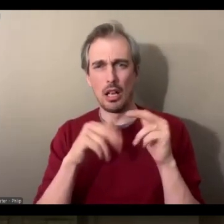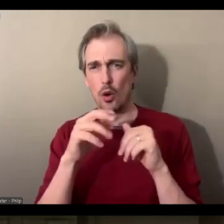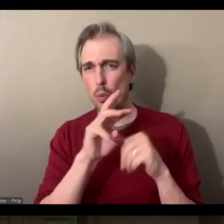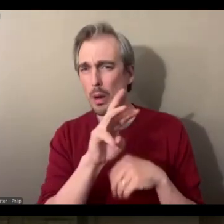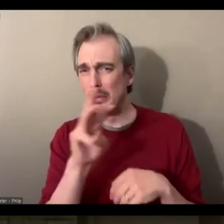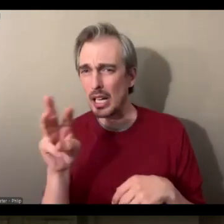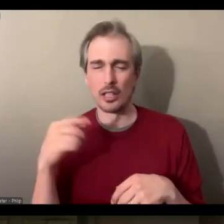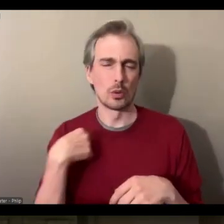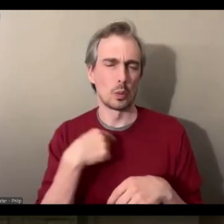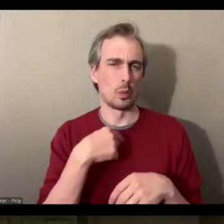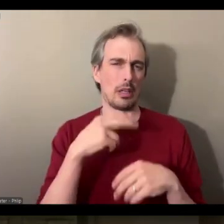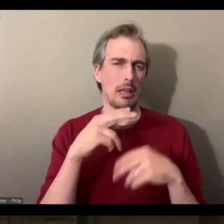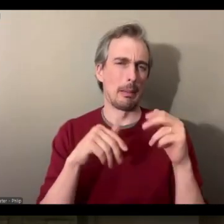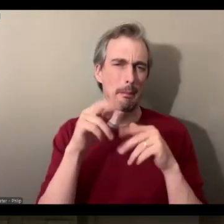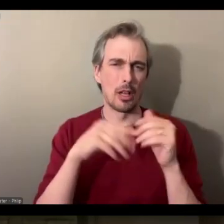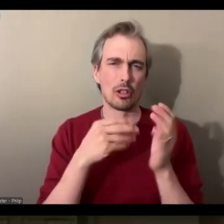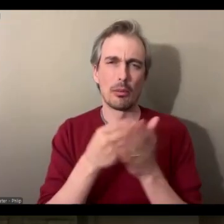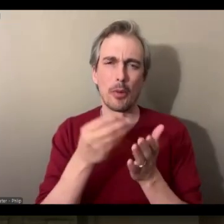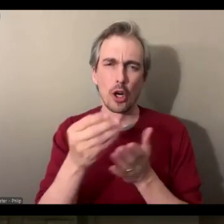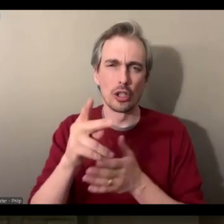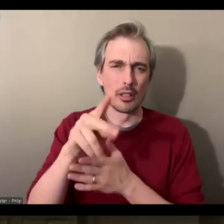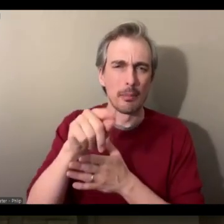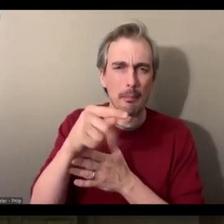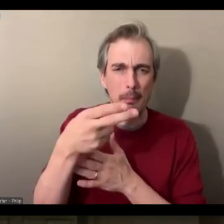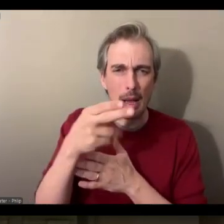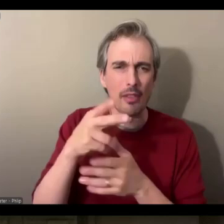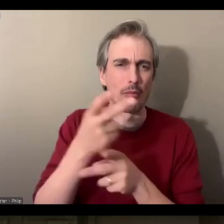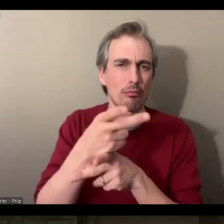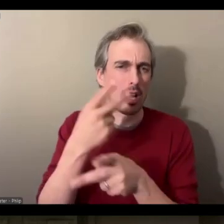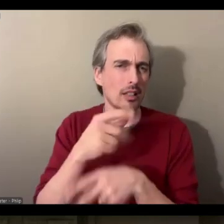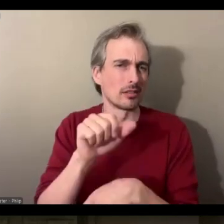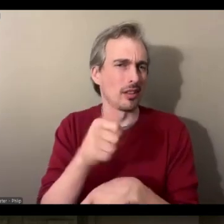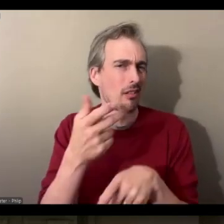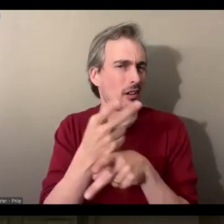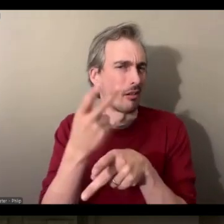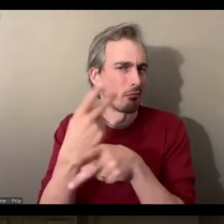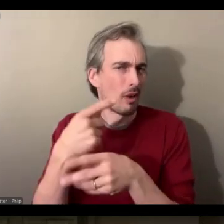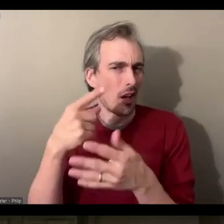We offer digital consultancy services. Sort of strategic planning, user testing, all of that good